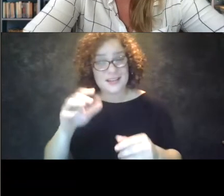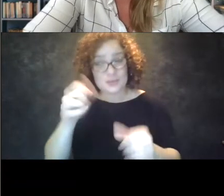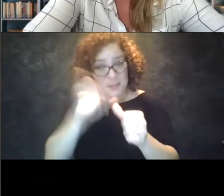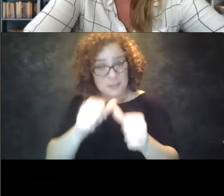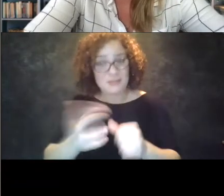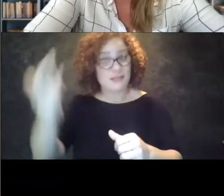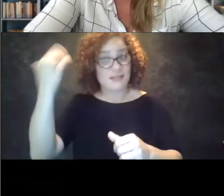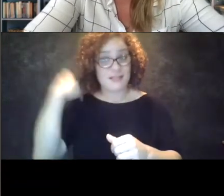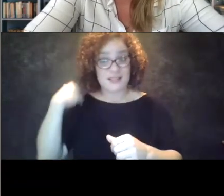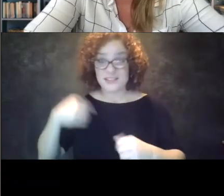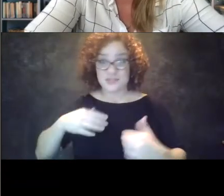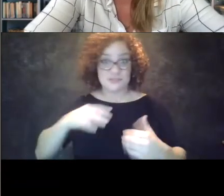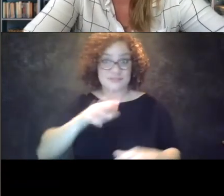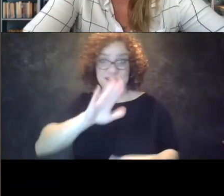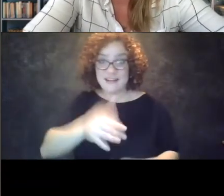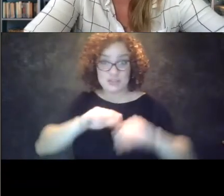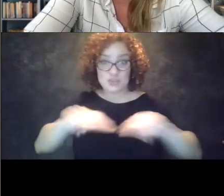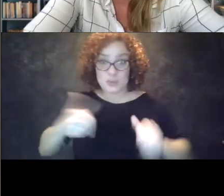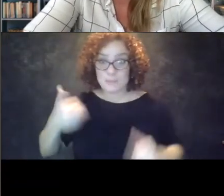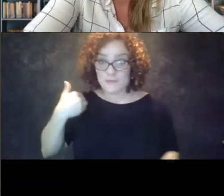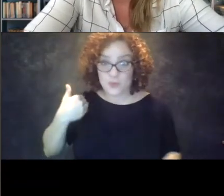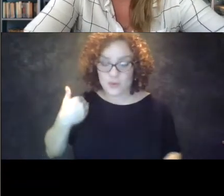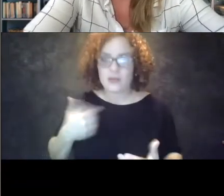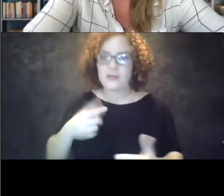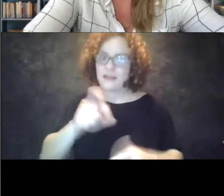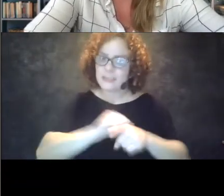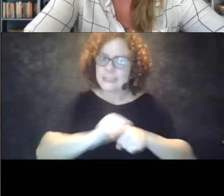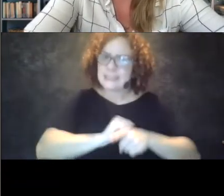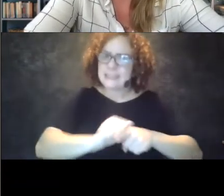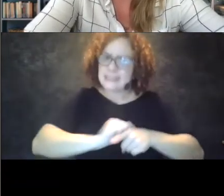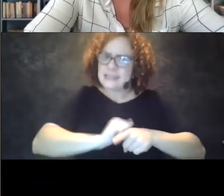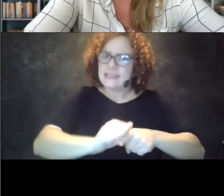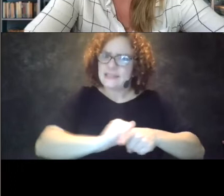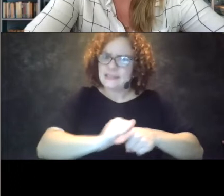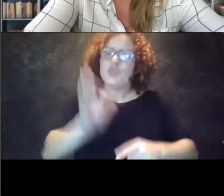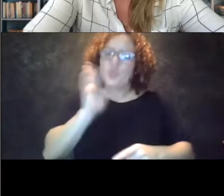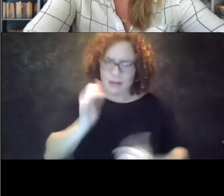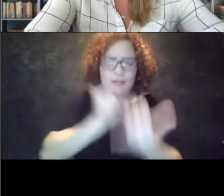and it does take practice it takes messing up and it takes, you know, the I always like